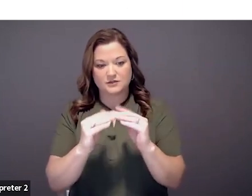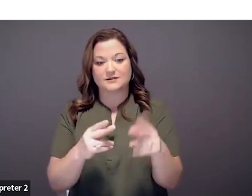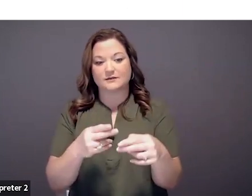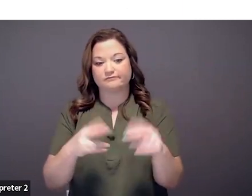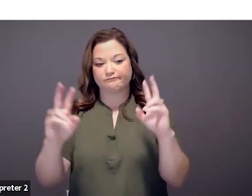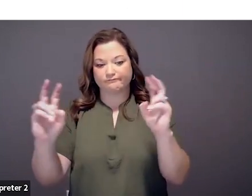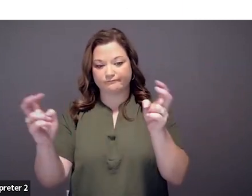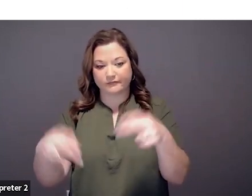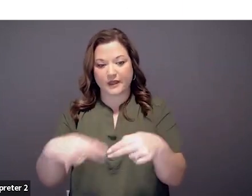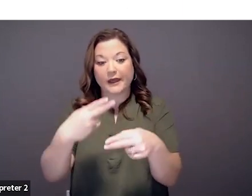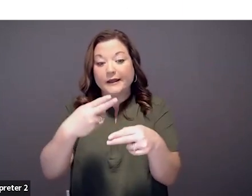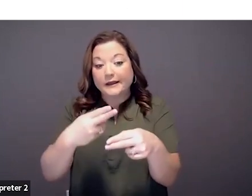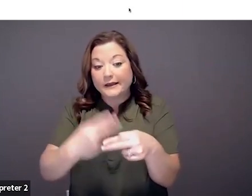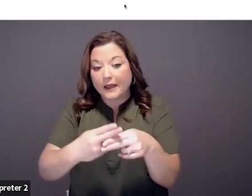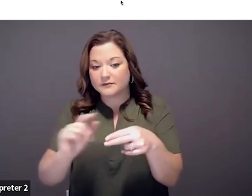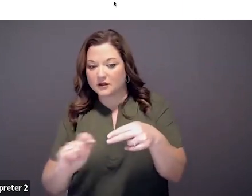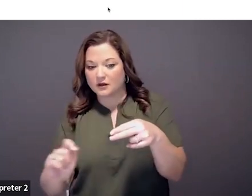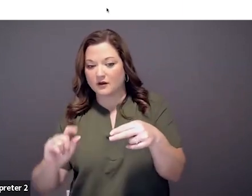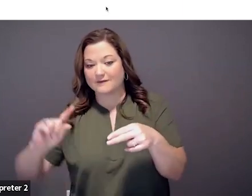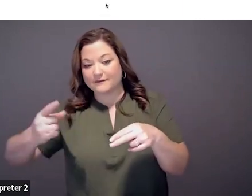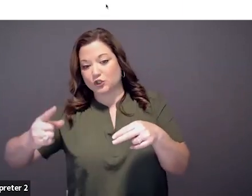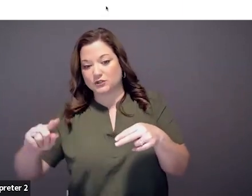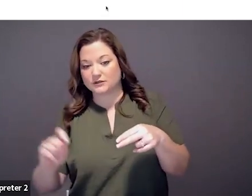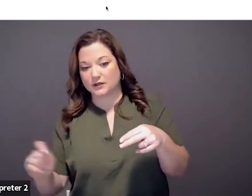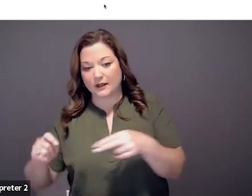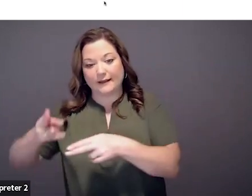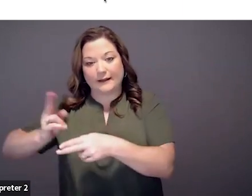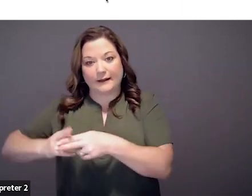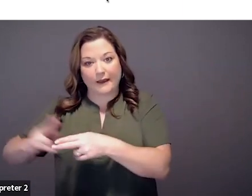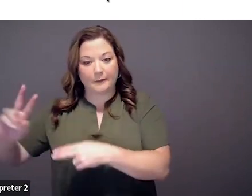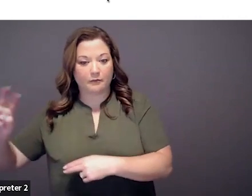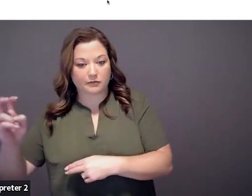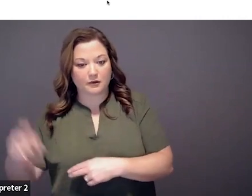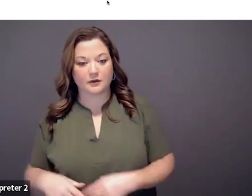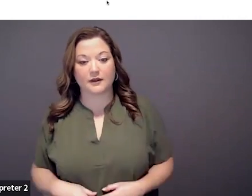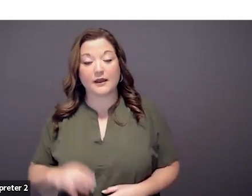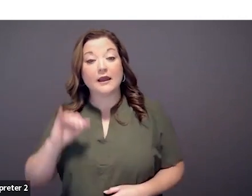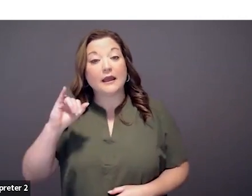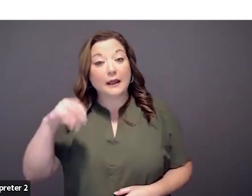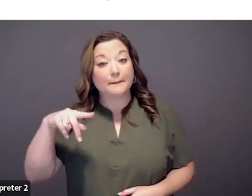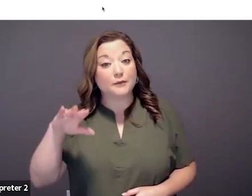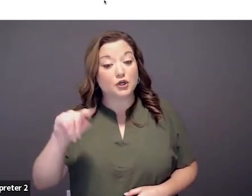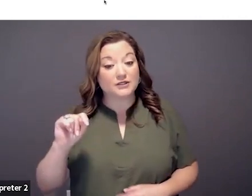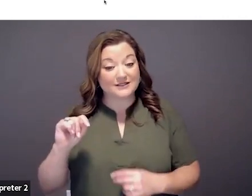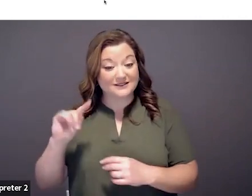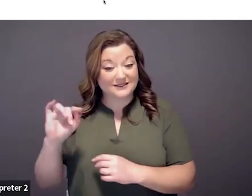Then it has first name. The input tag is an input type text and it has an ID on it.